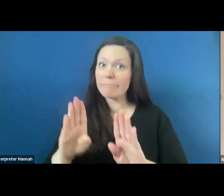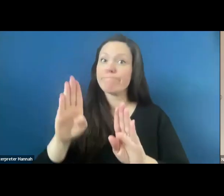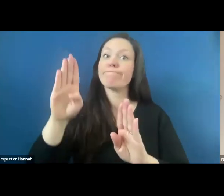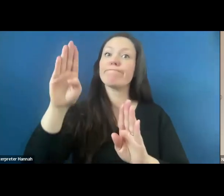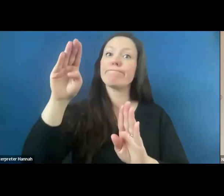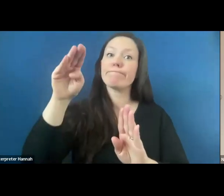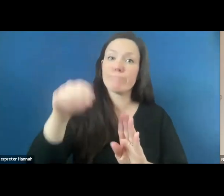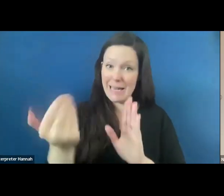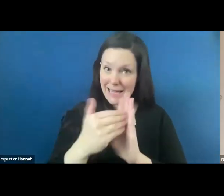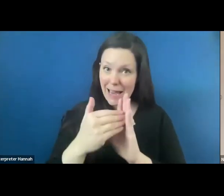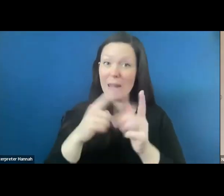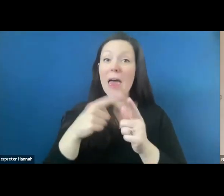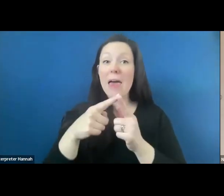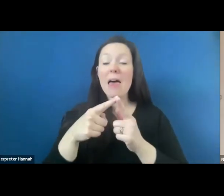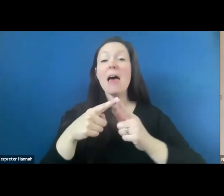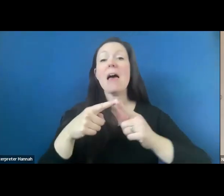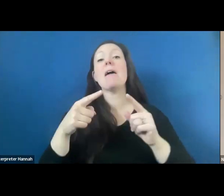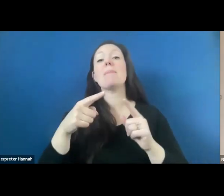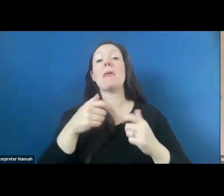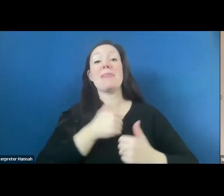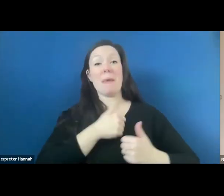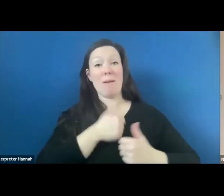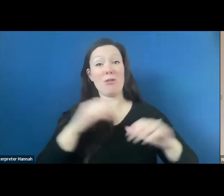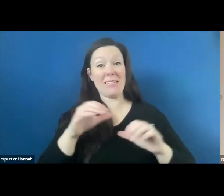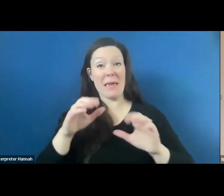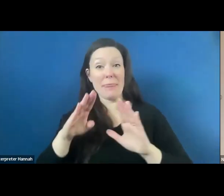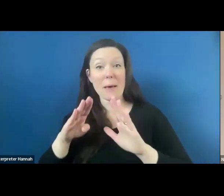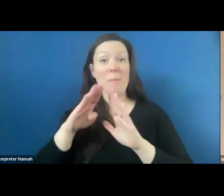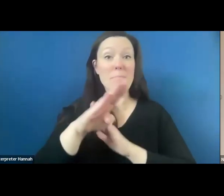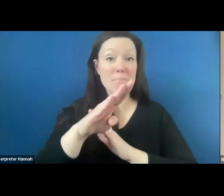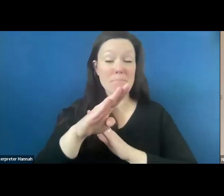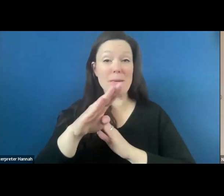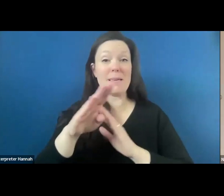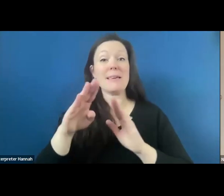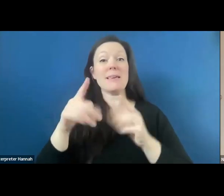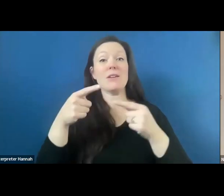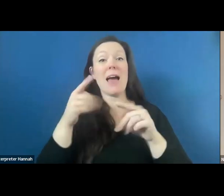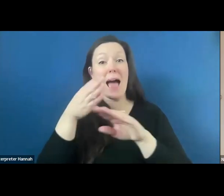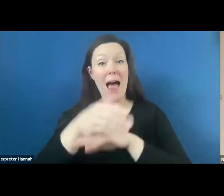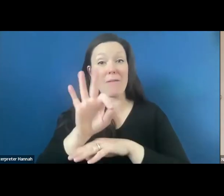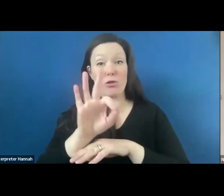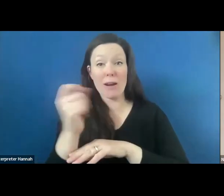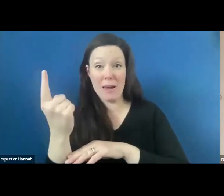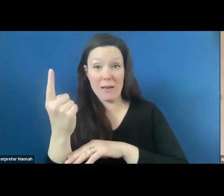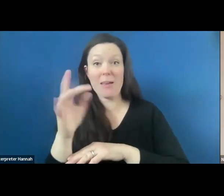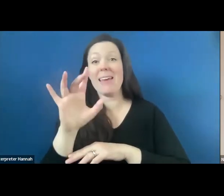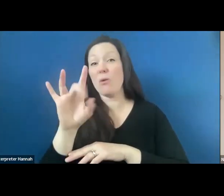And then during the peak of activity, military activity, during the post-9/11 wars, it was 85 million metric tons CO2 equivalent.